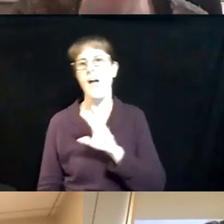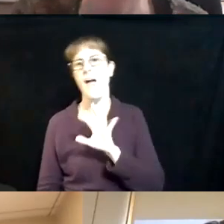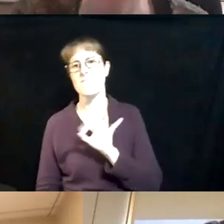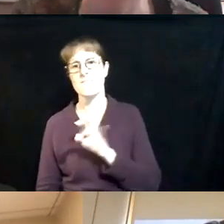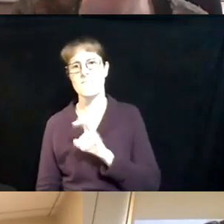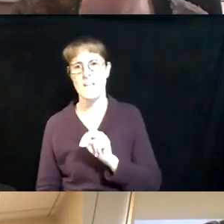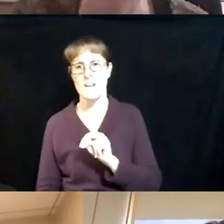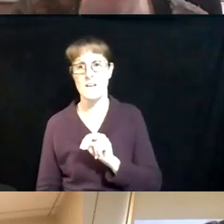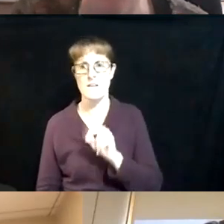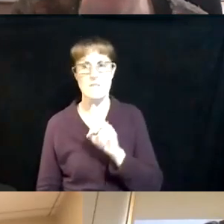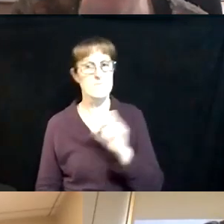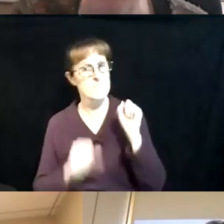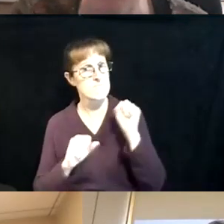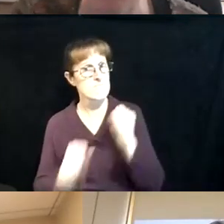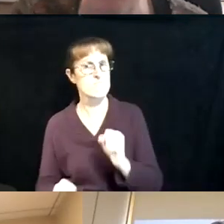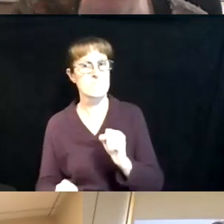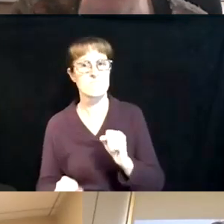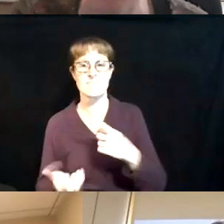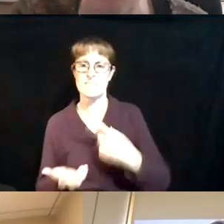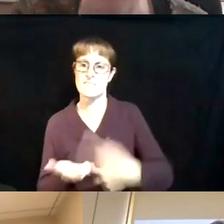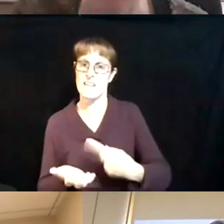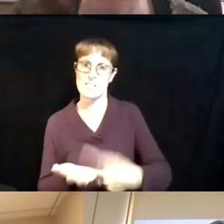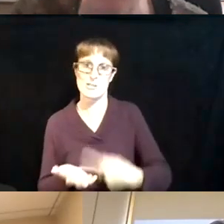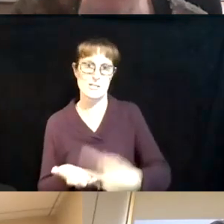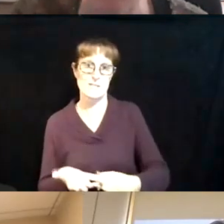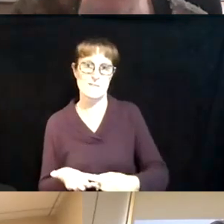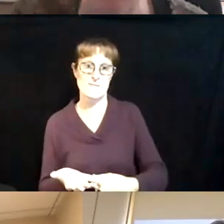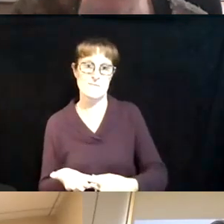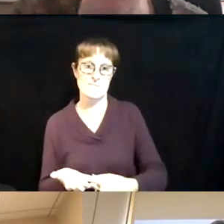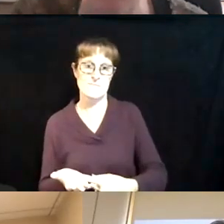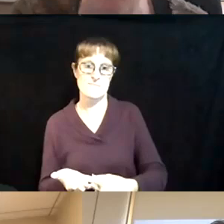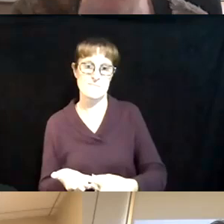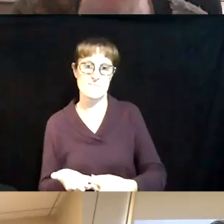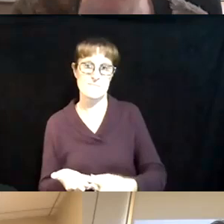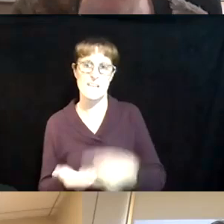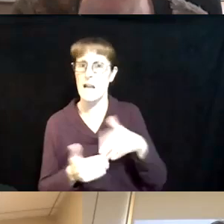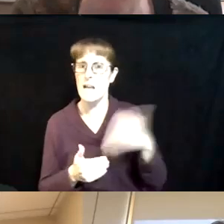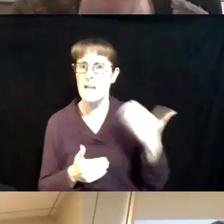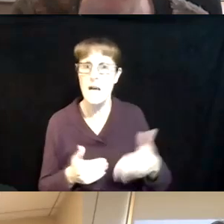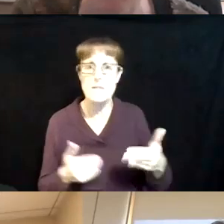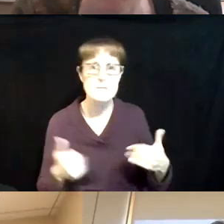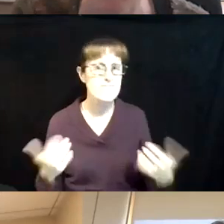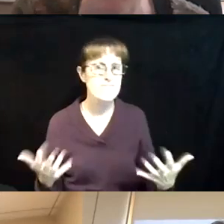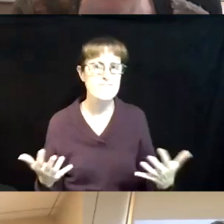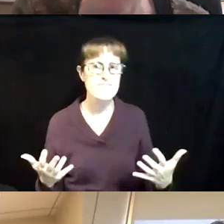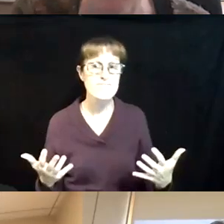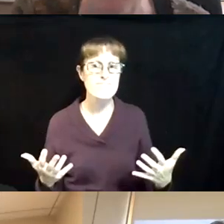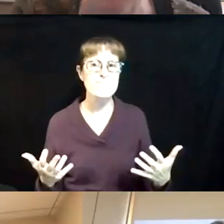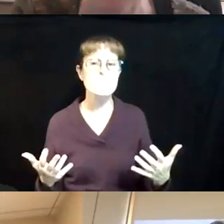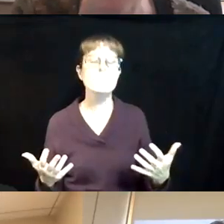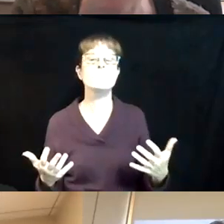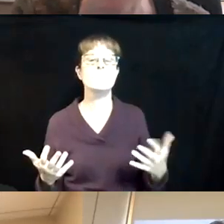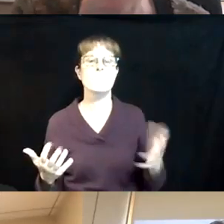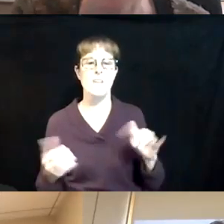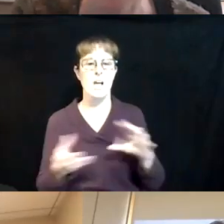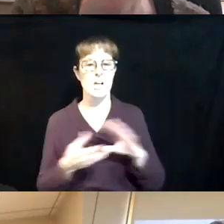which really leaves us pointers of where are we going to go next. I mean, it's a developing story. It's still not settled.